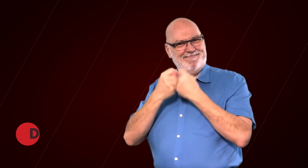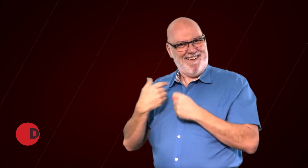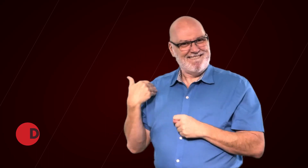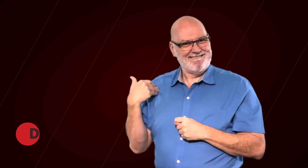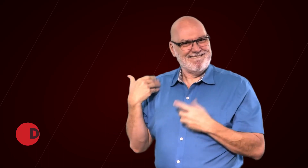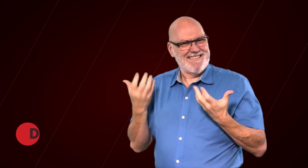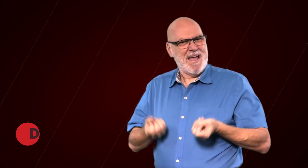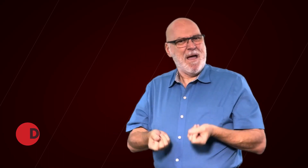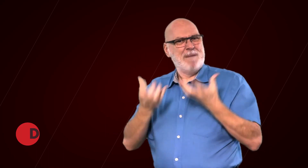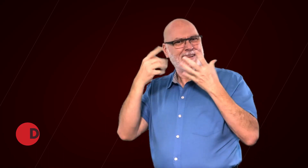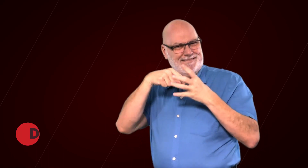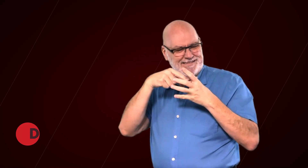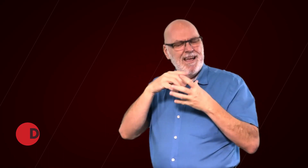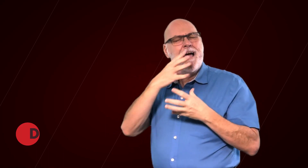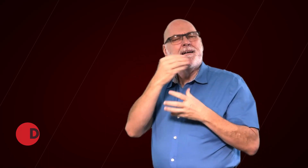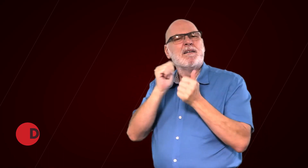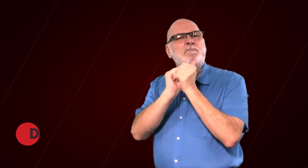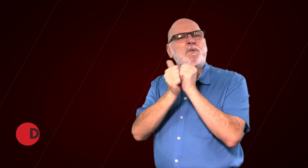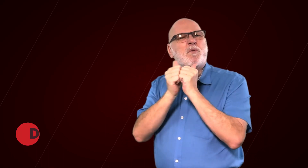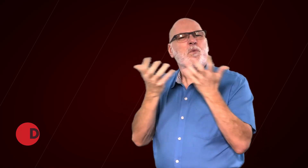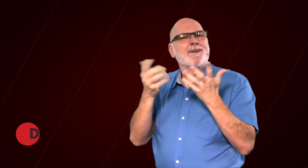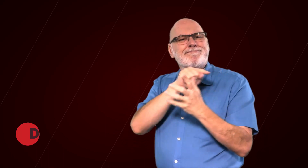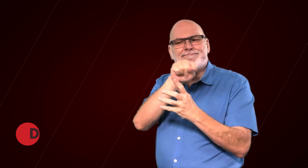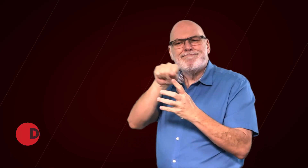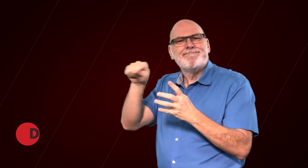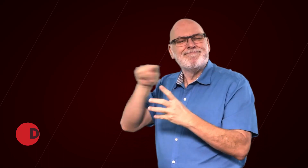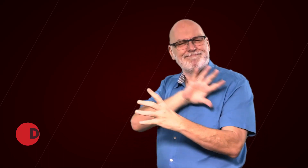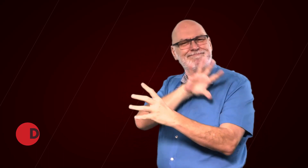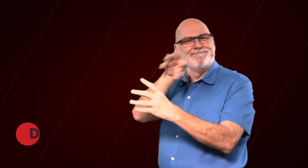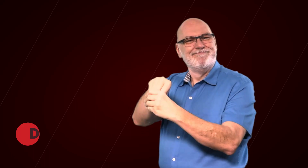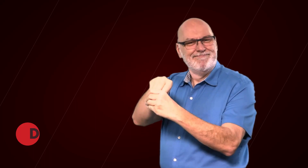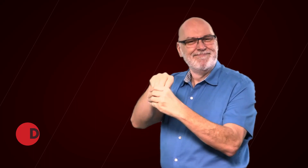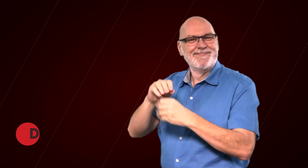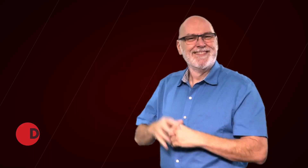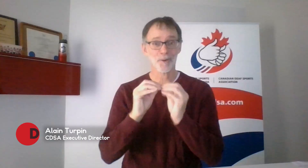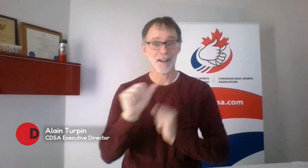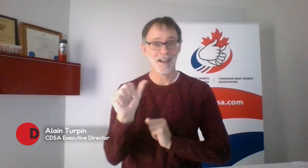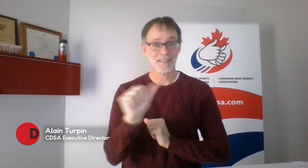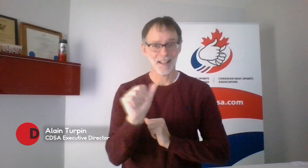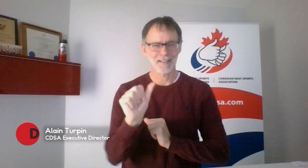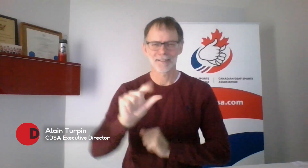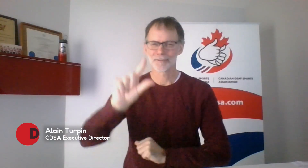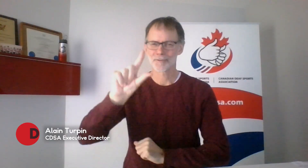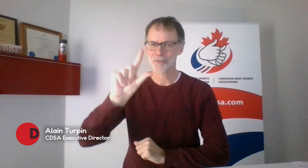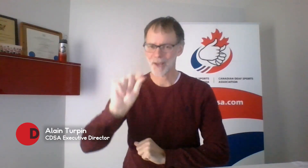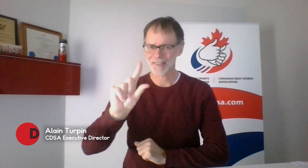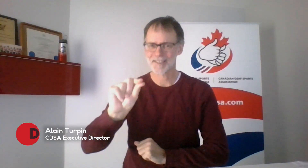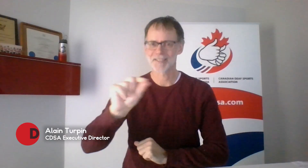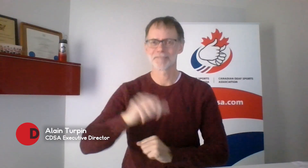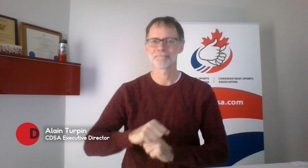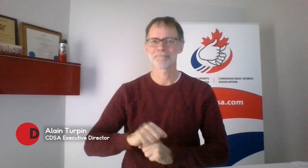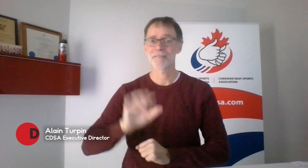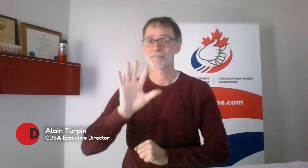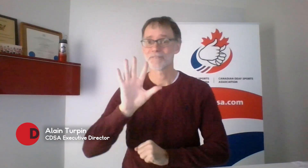have and which sports will they participate in? We have 20 athletes representing us.